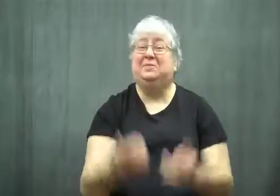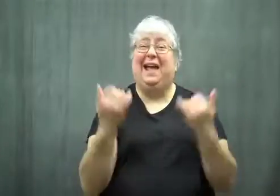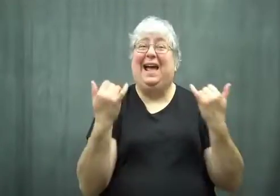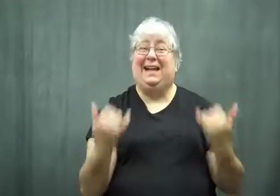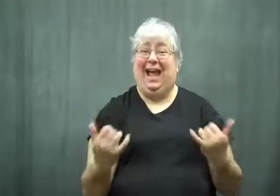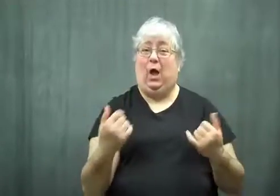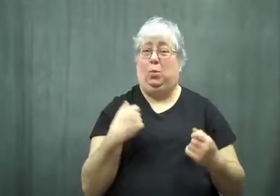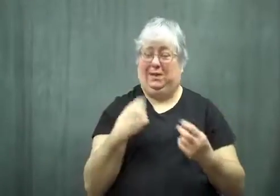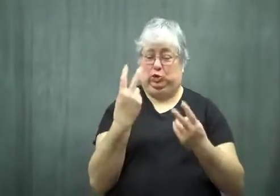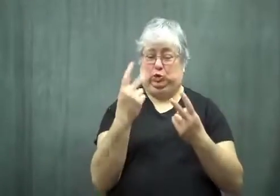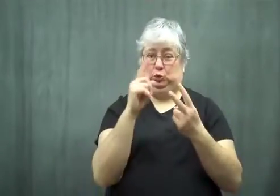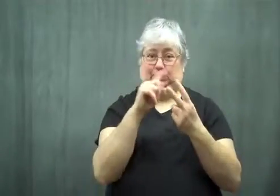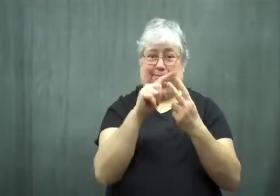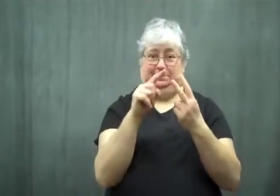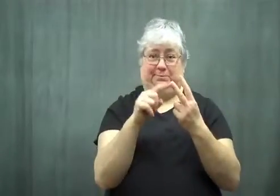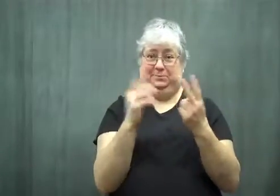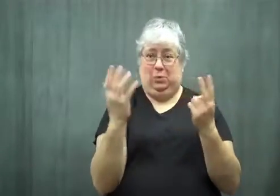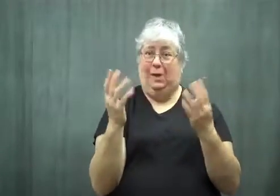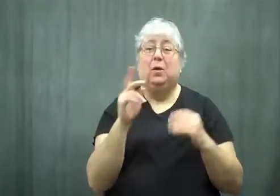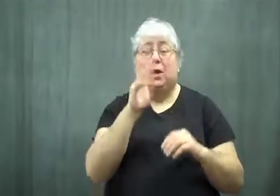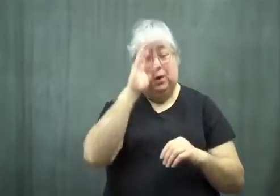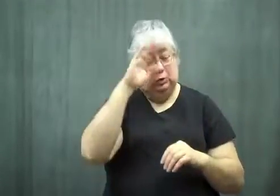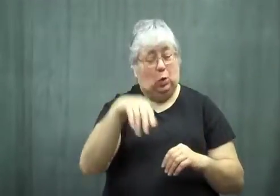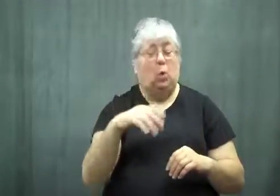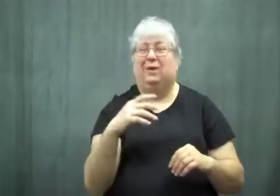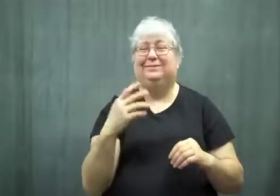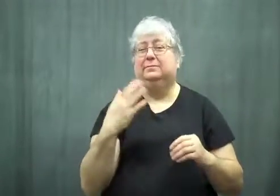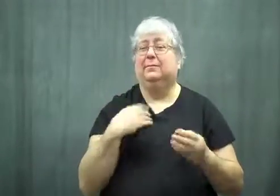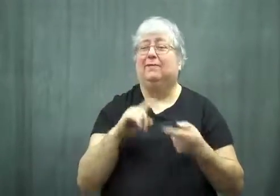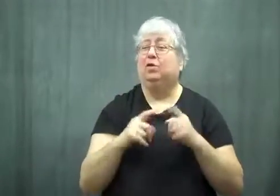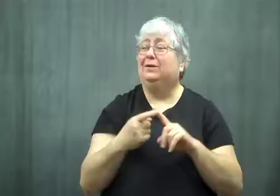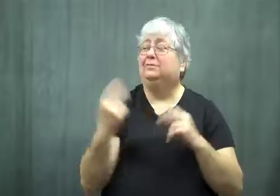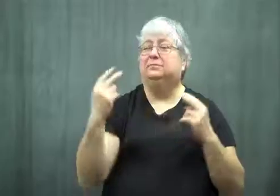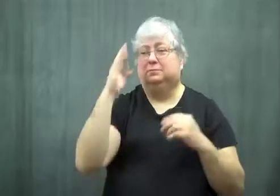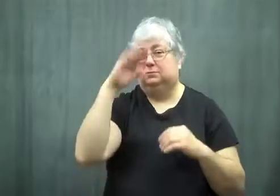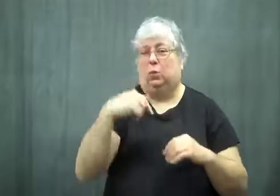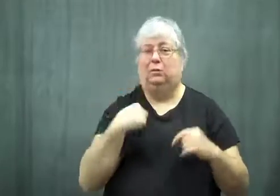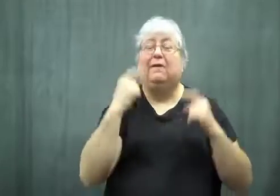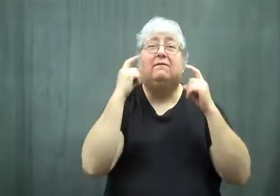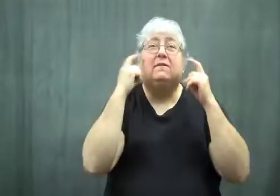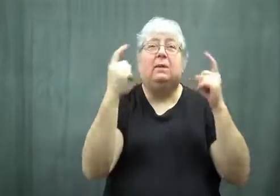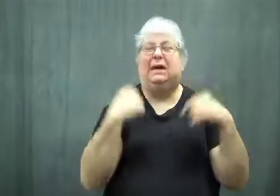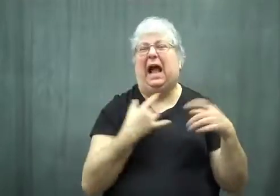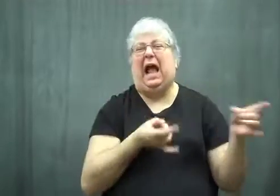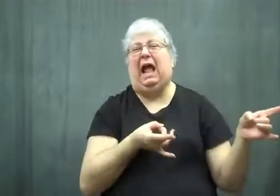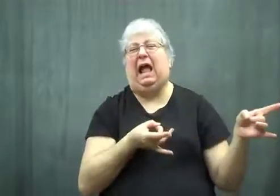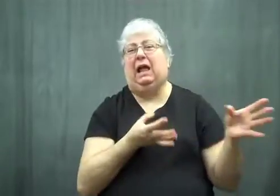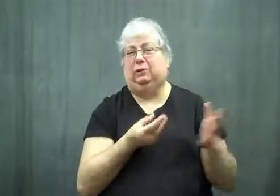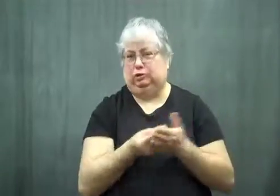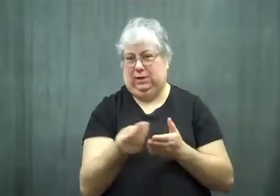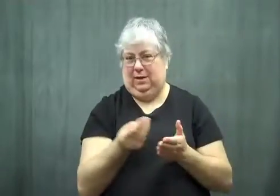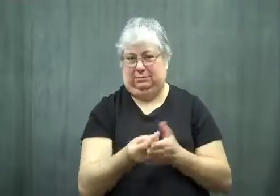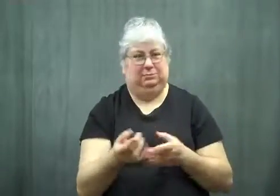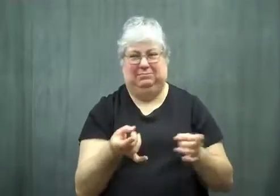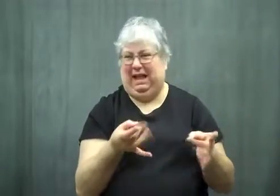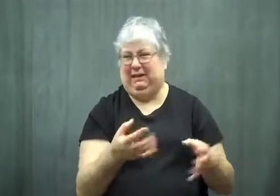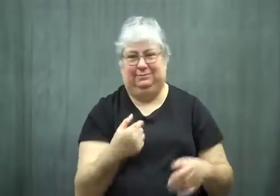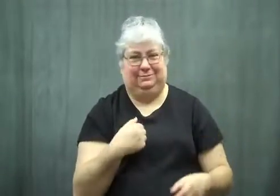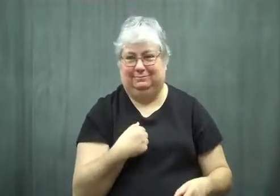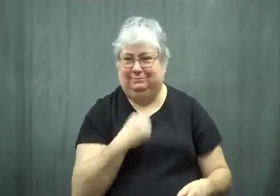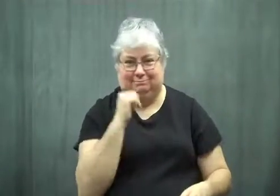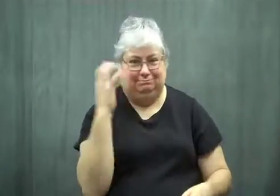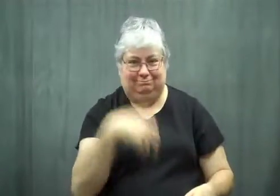Now I'm going to do two things.